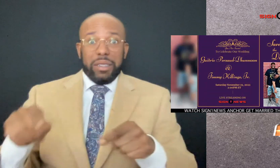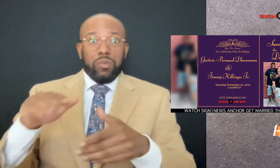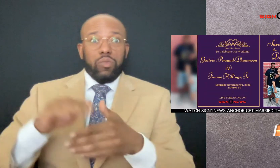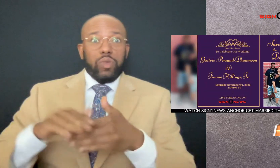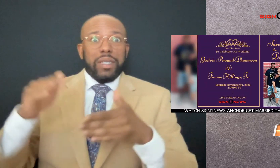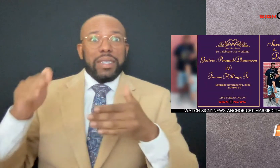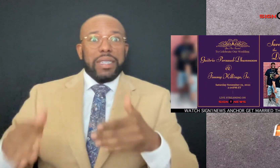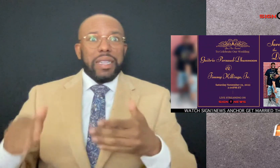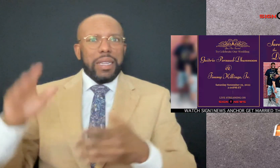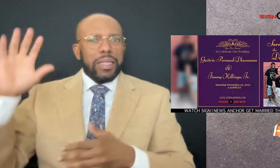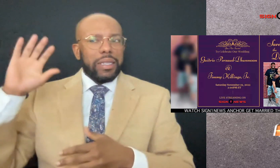this weekend